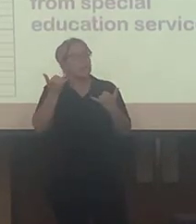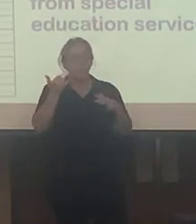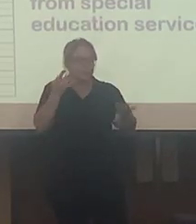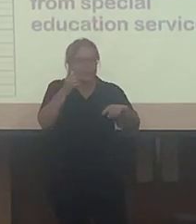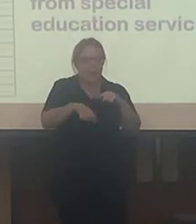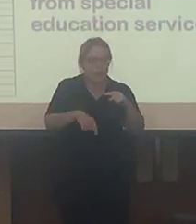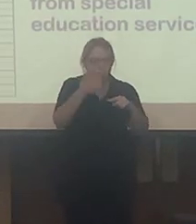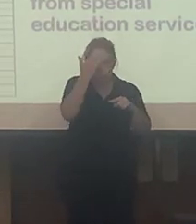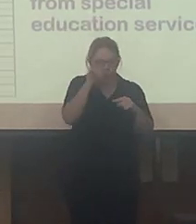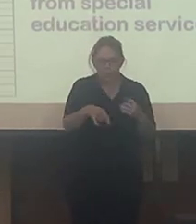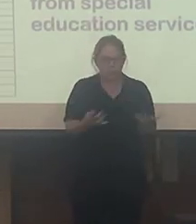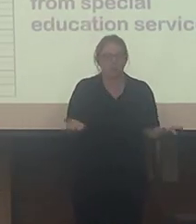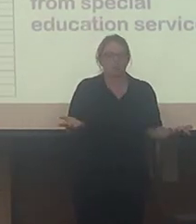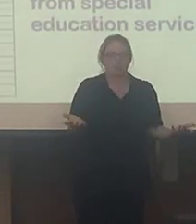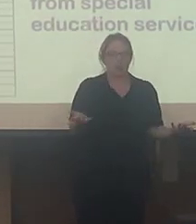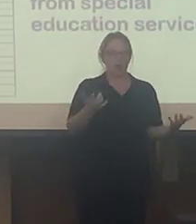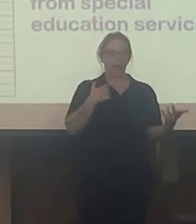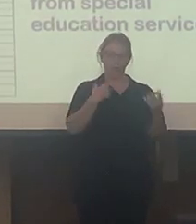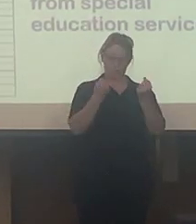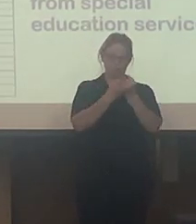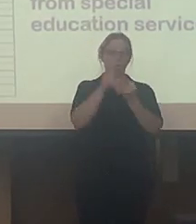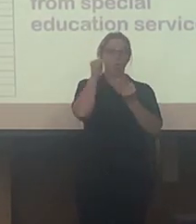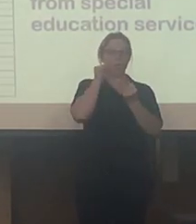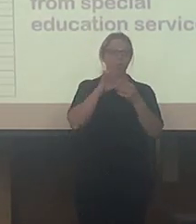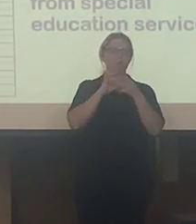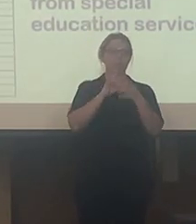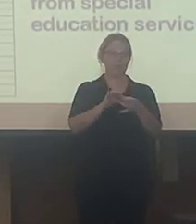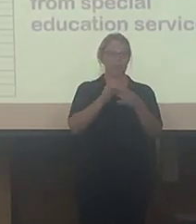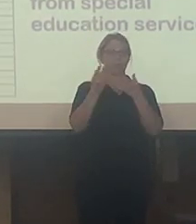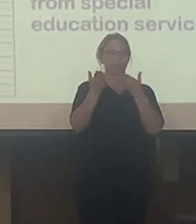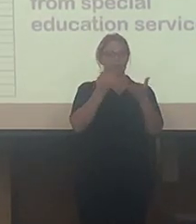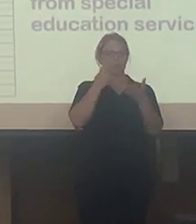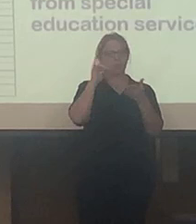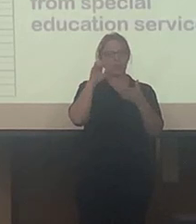proponent of having audiologists related service on every iep even for kids with